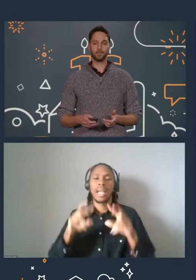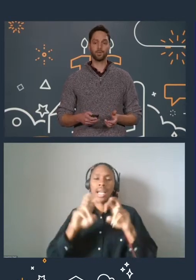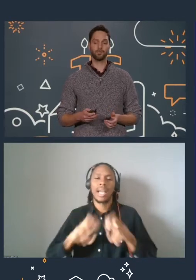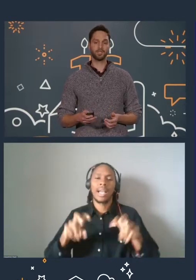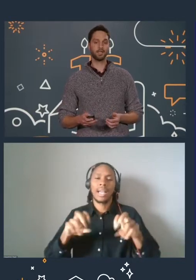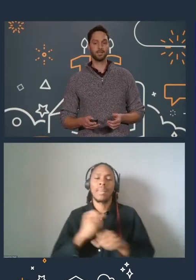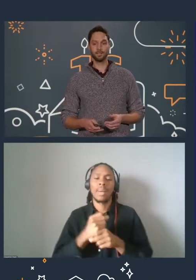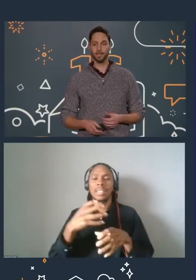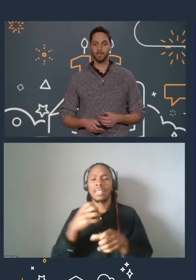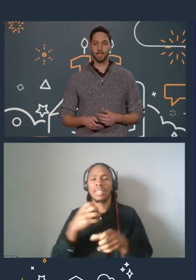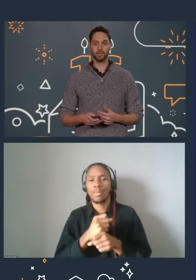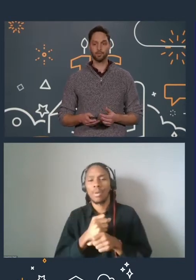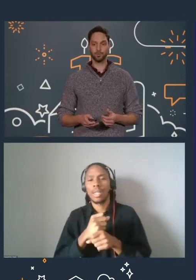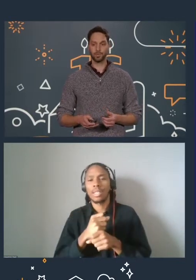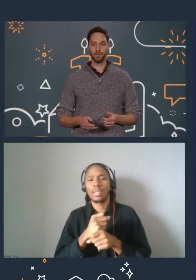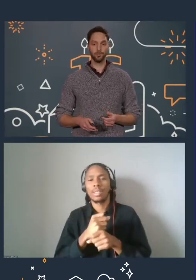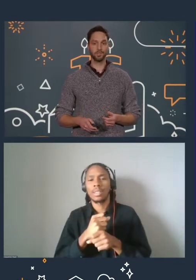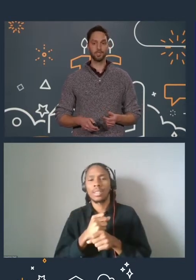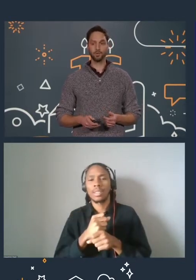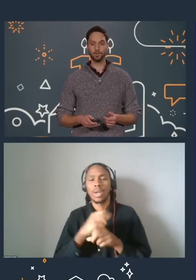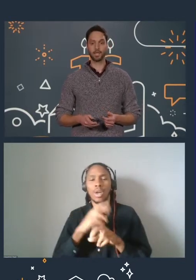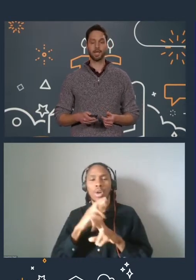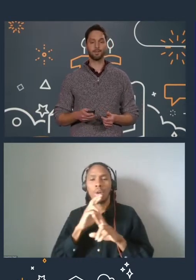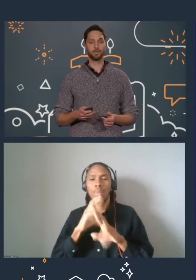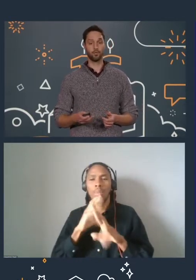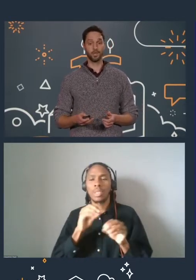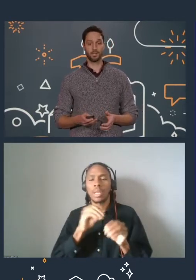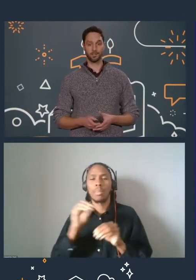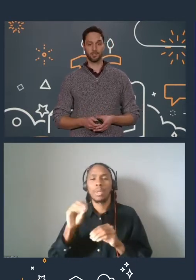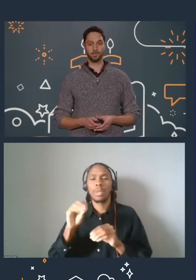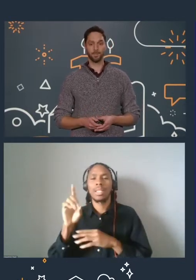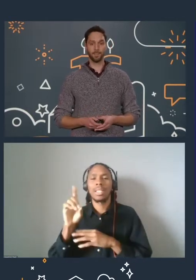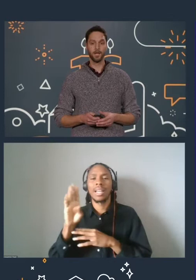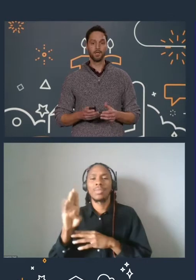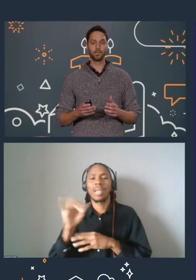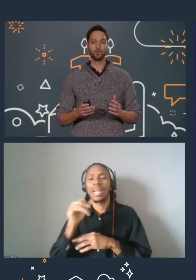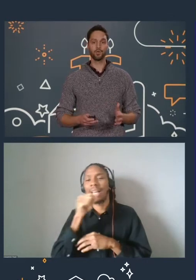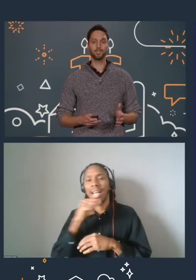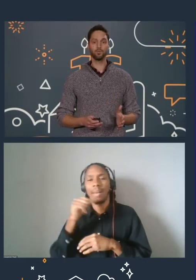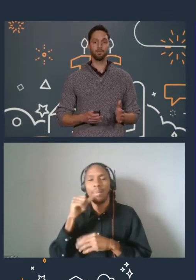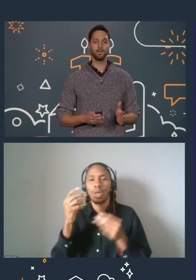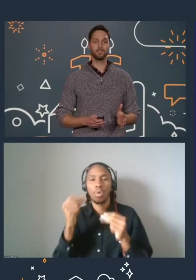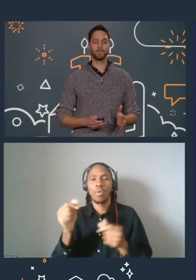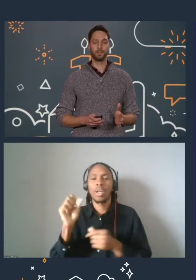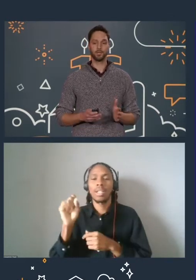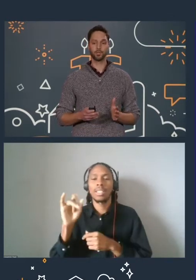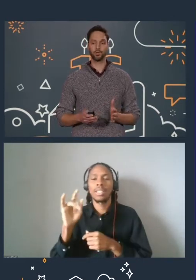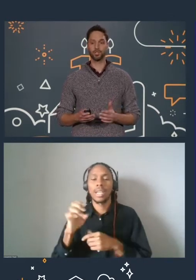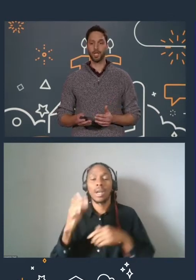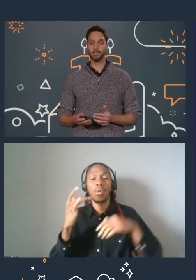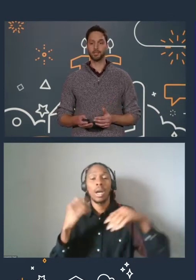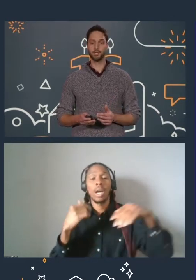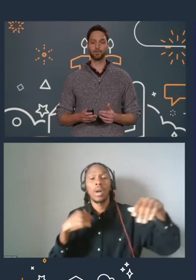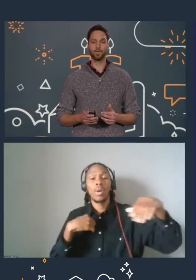to be presented in dashboards using tools like Amazon QuickSight. So the reason we built Storage Lens is really